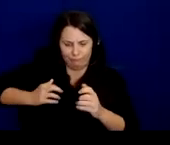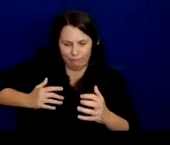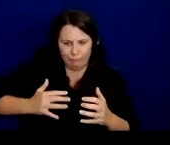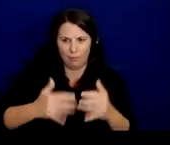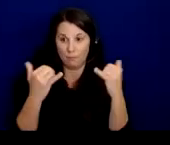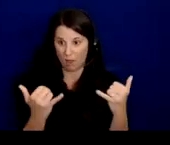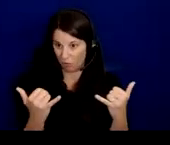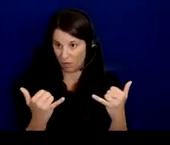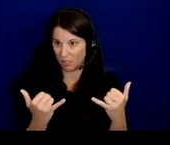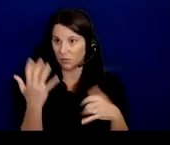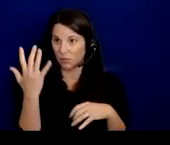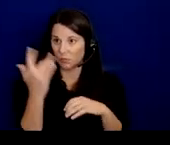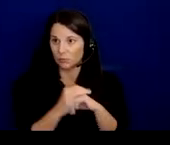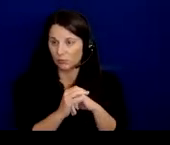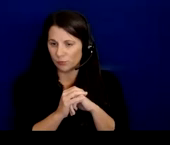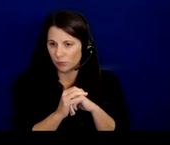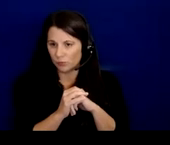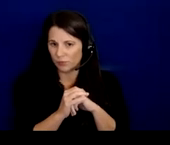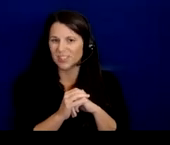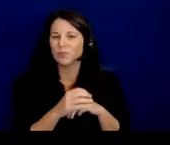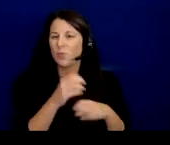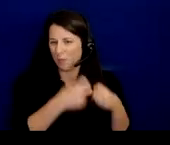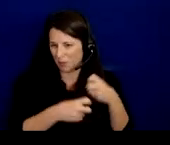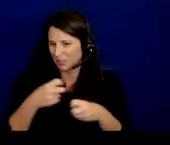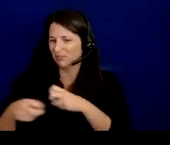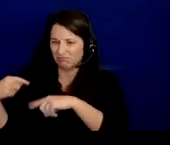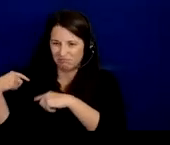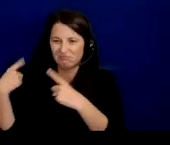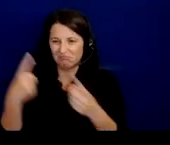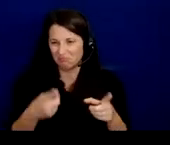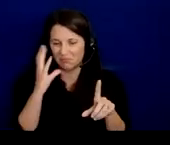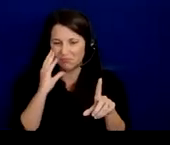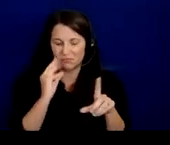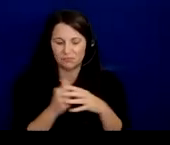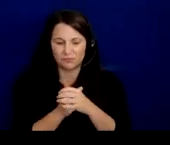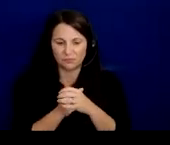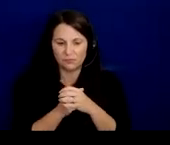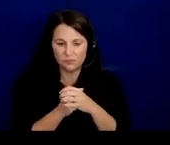that it has faced historically in the past. So although this